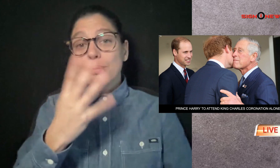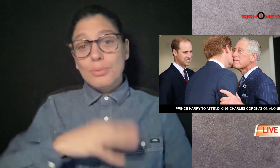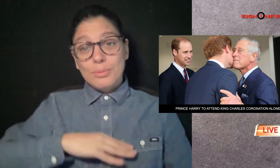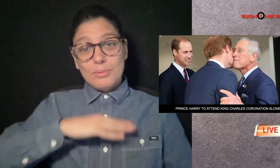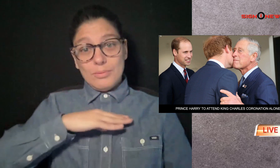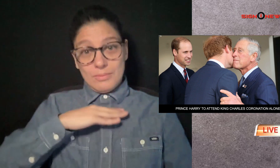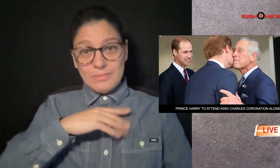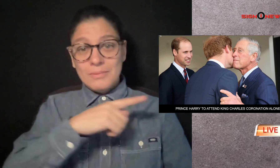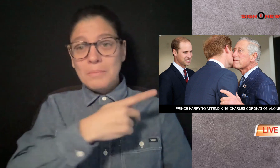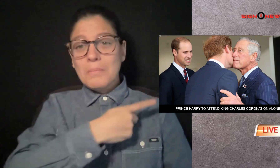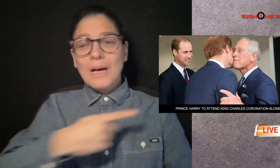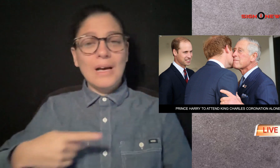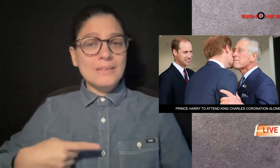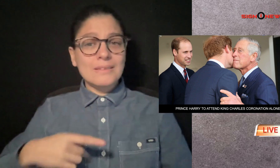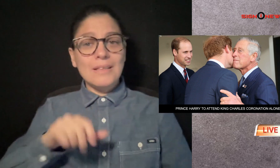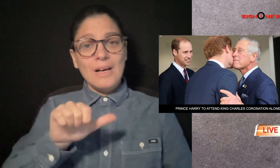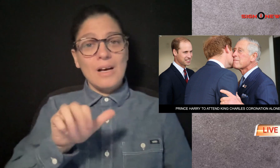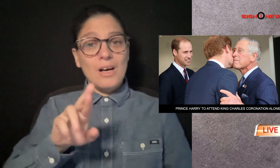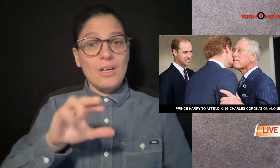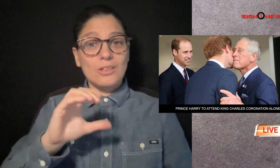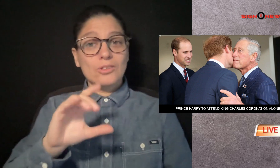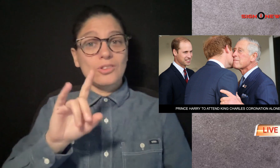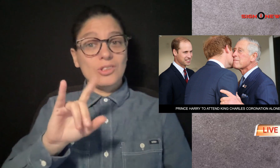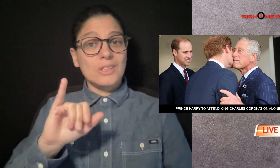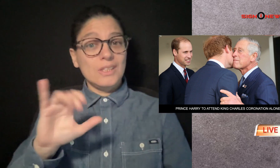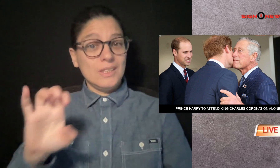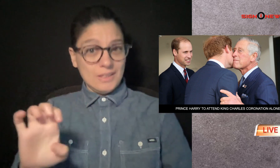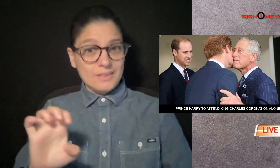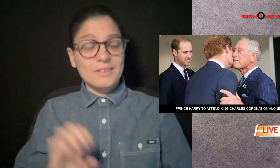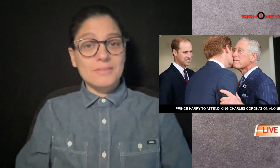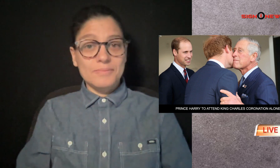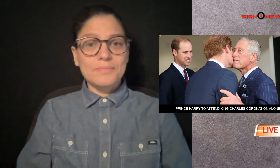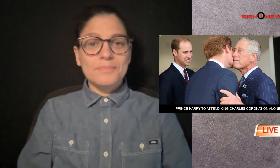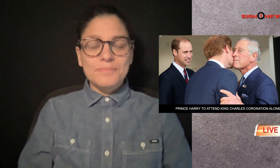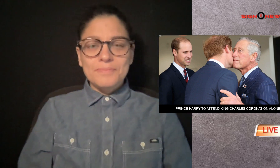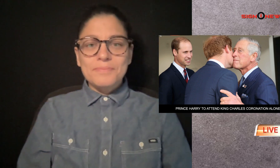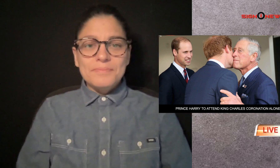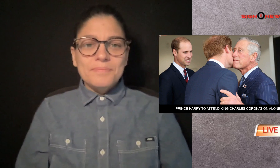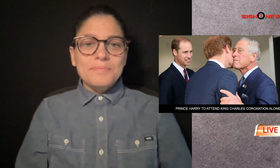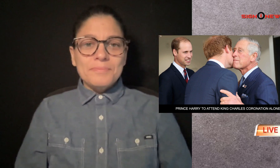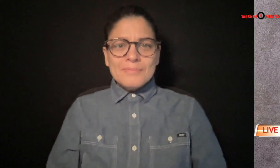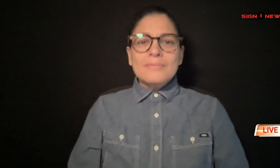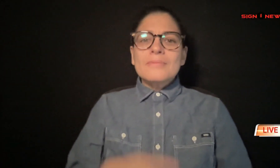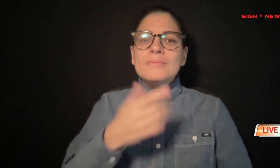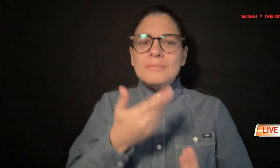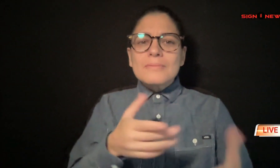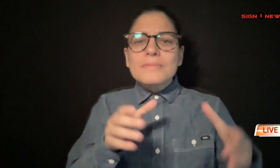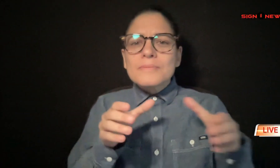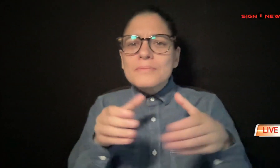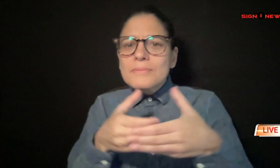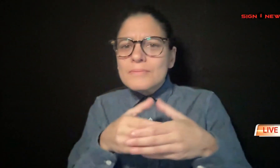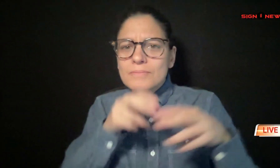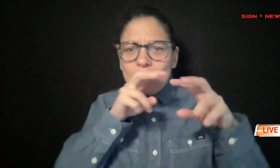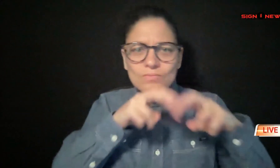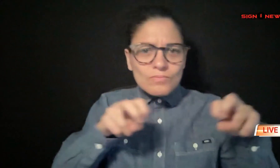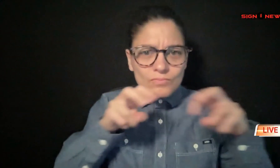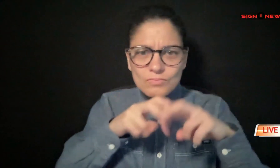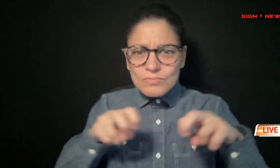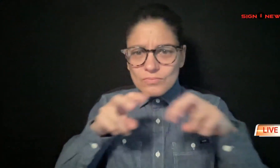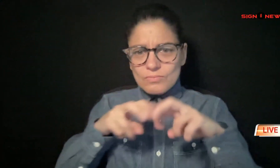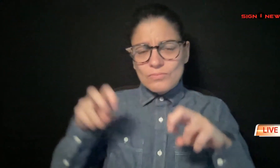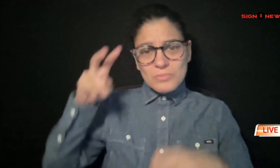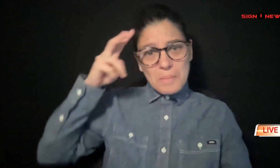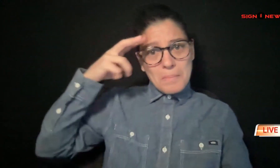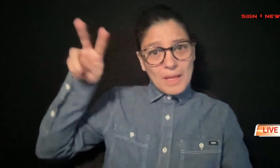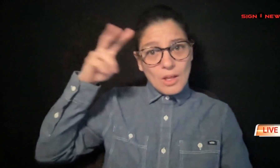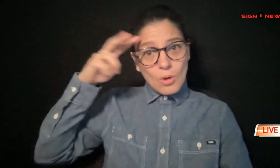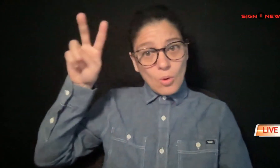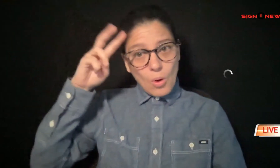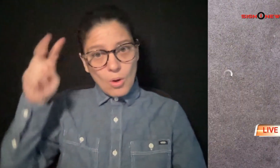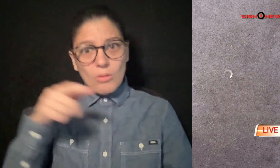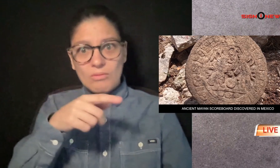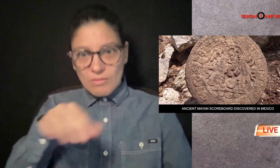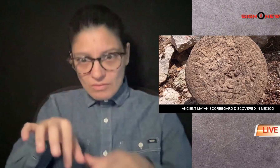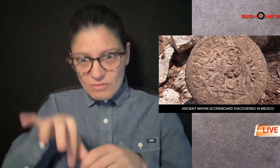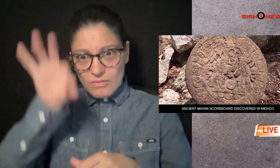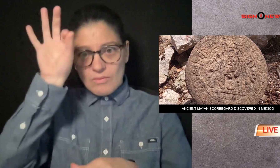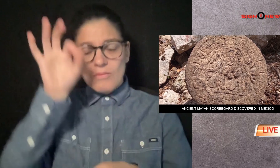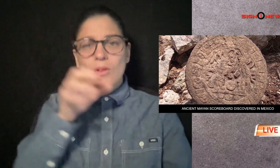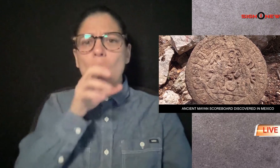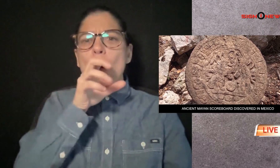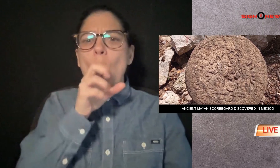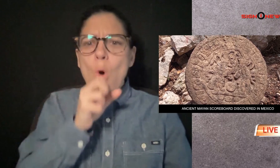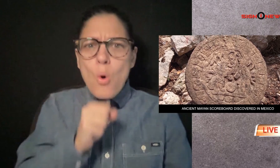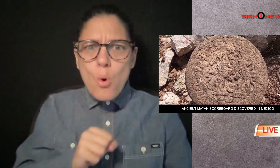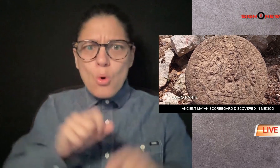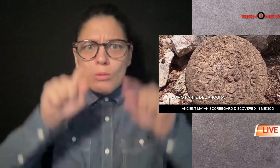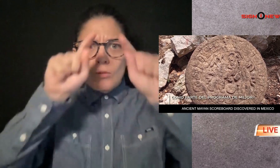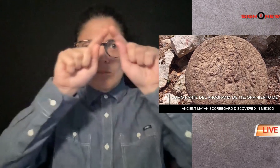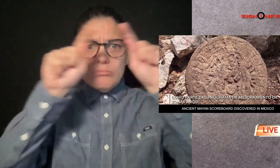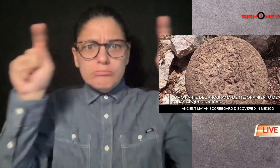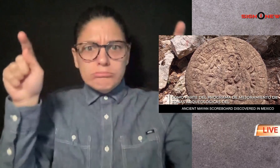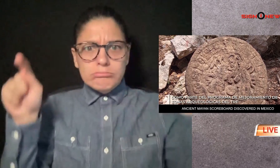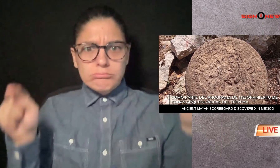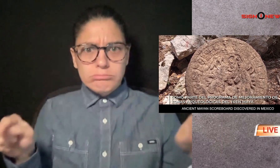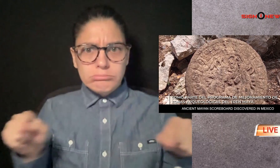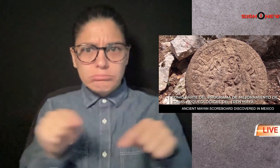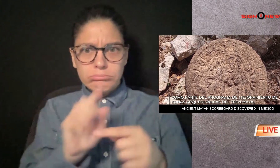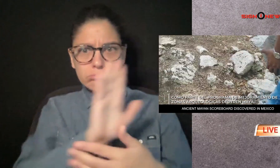Archie's fourth birthday researchers in Mexico think they have discovered